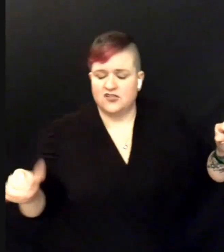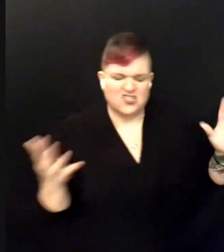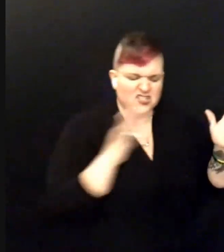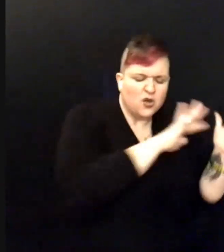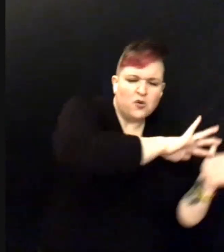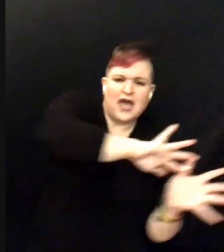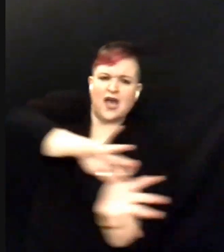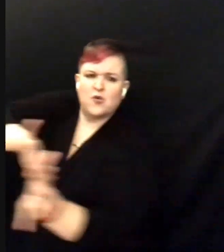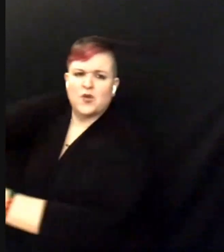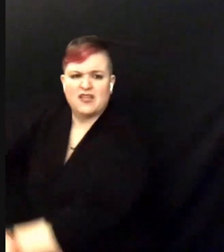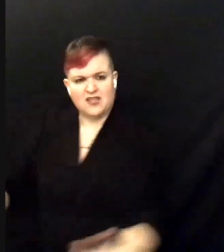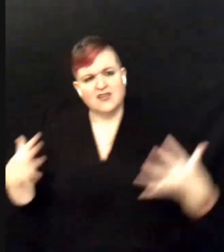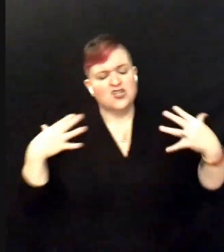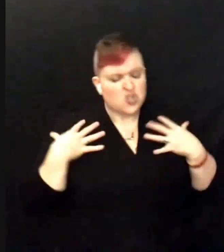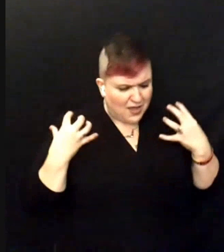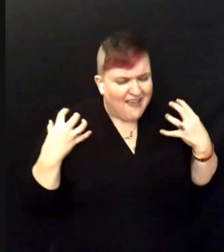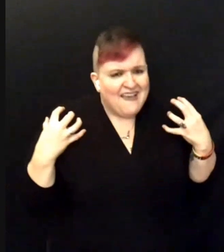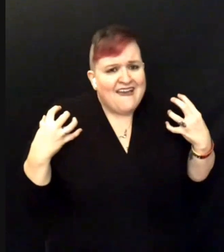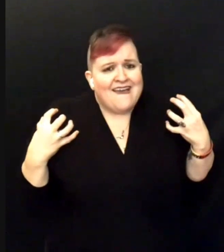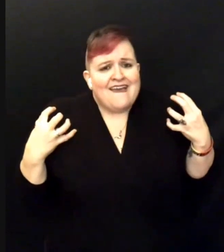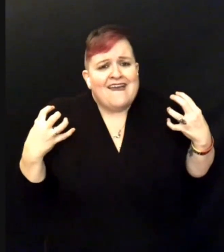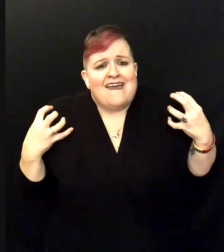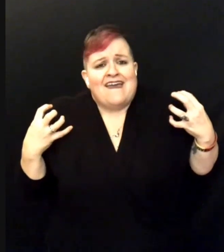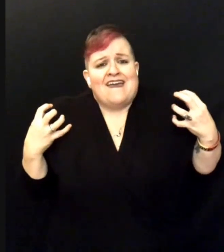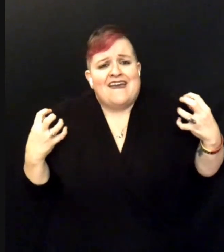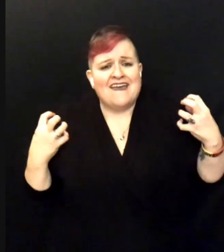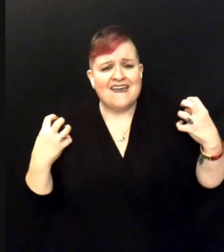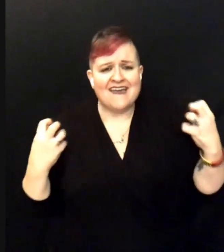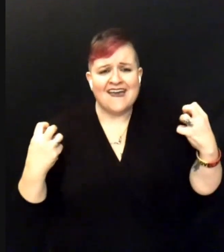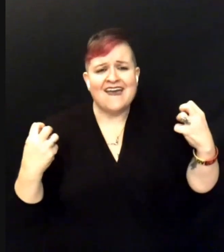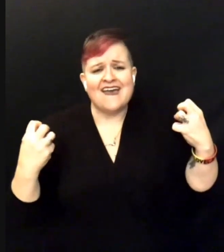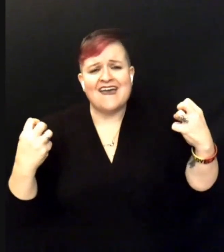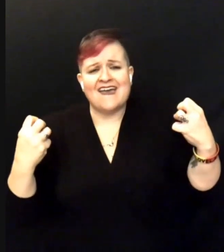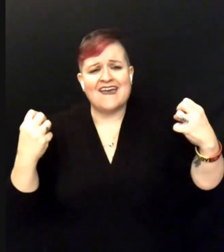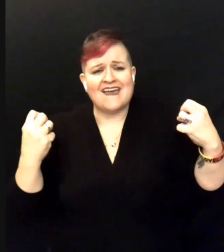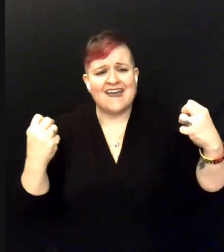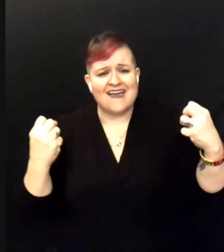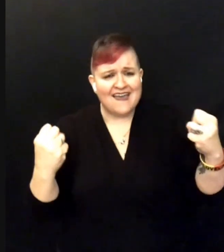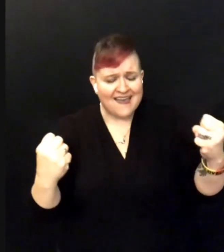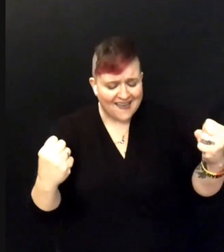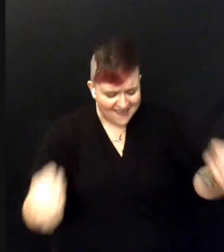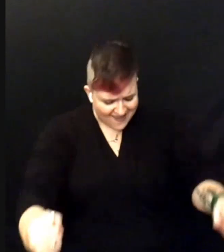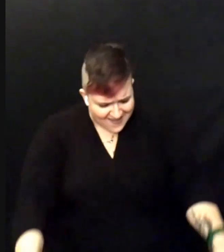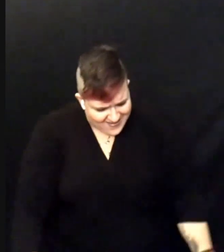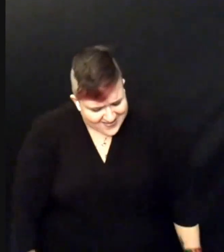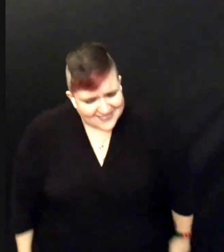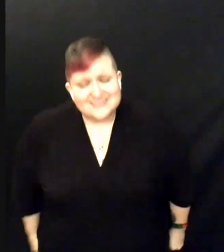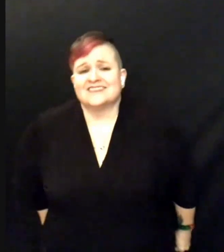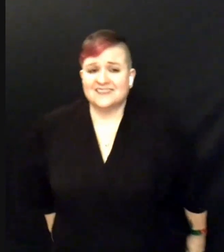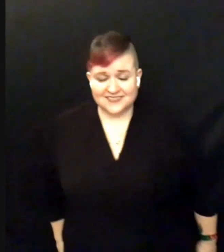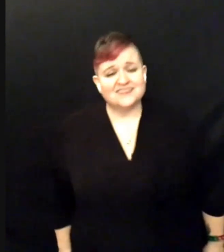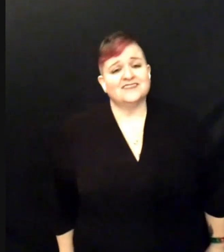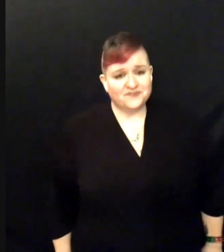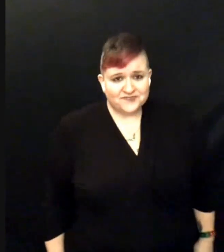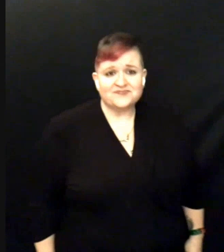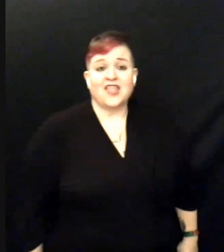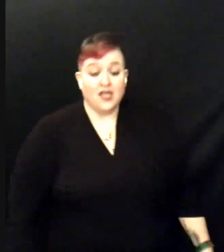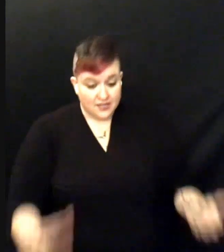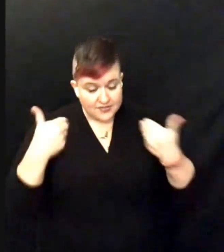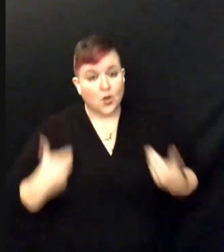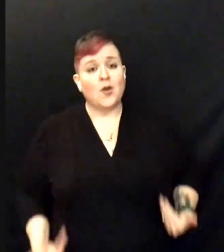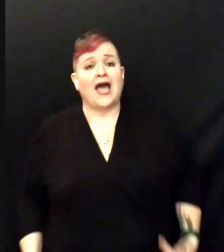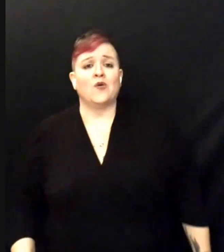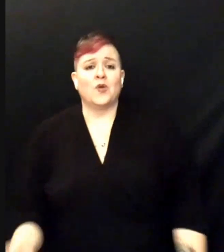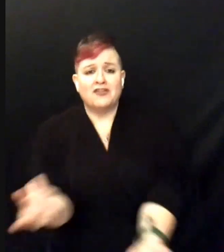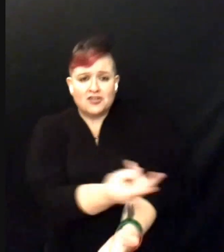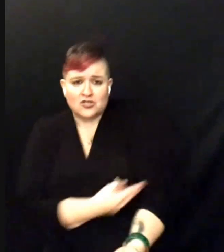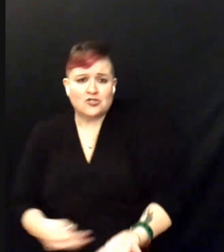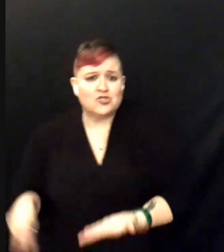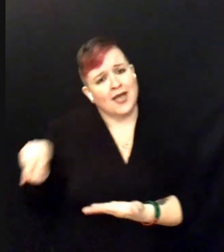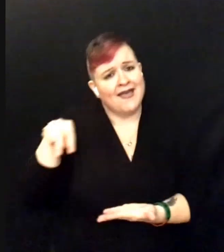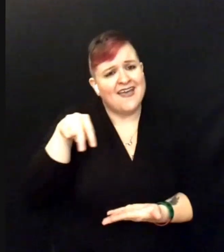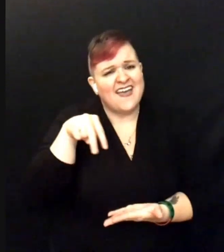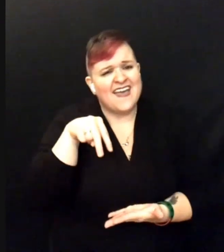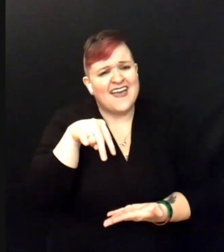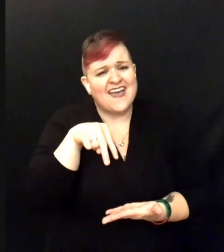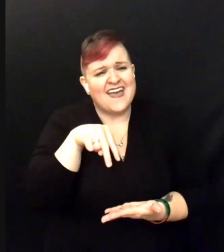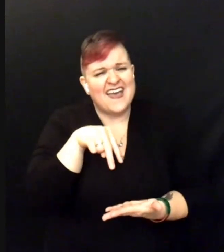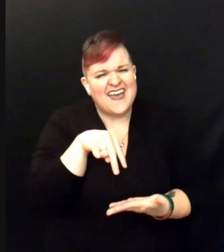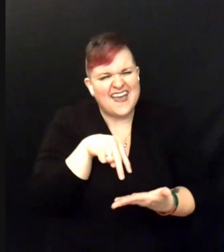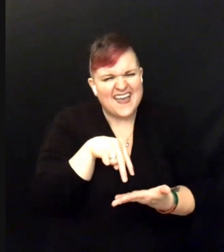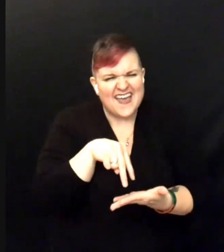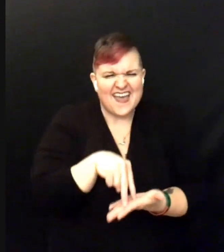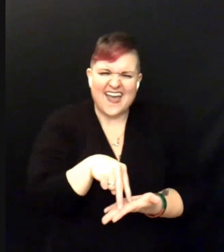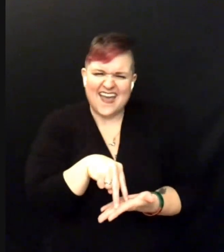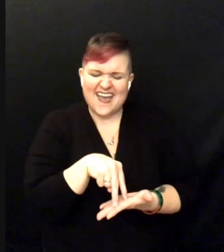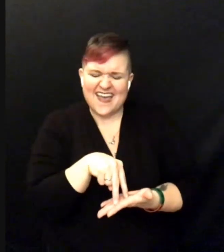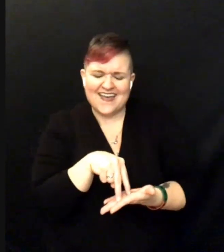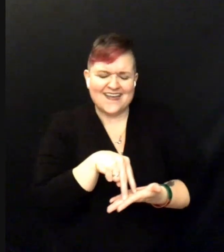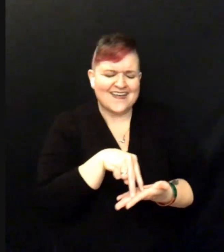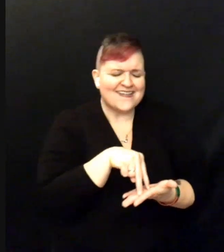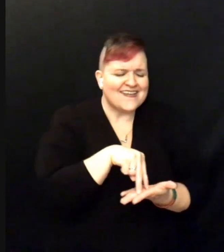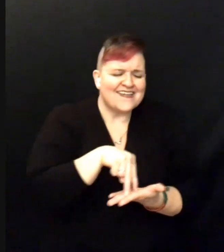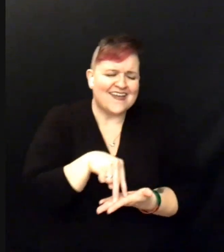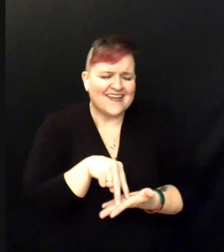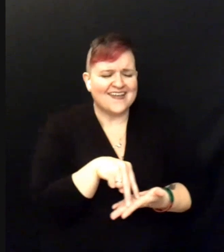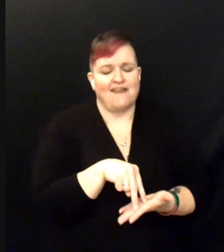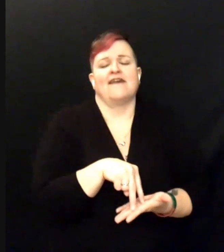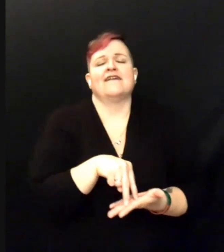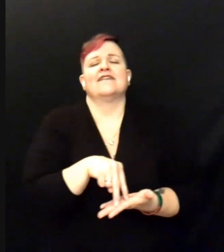So I will try